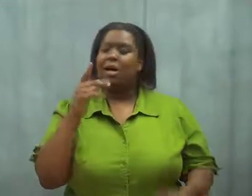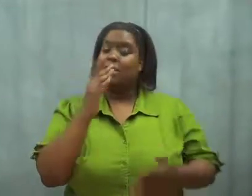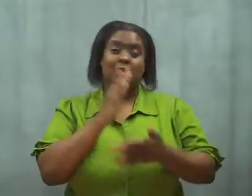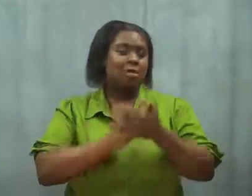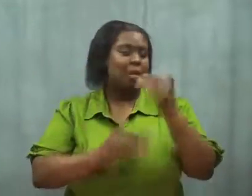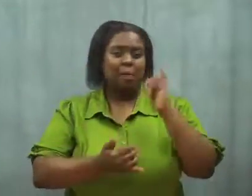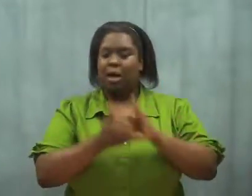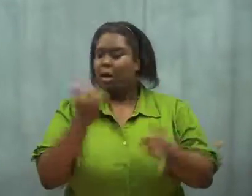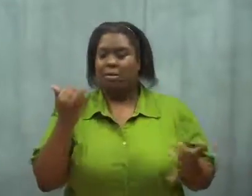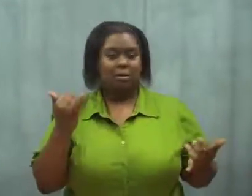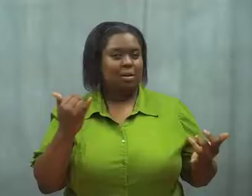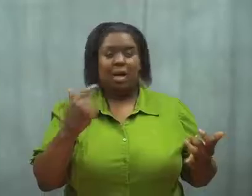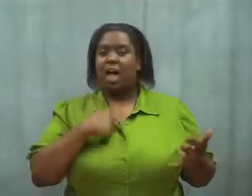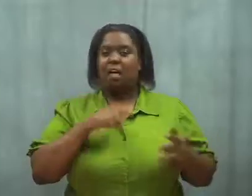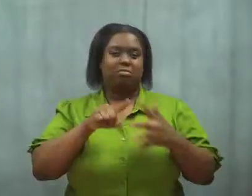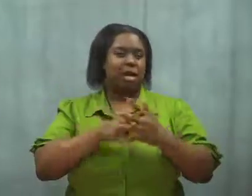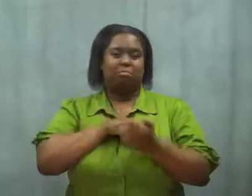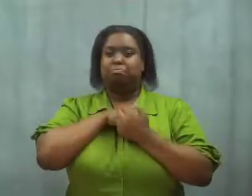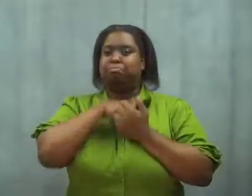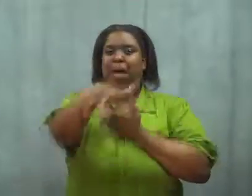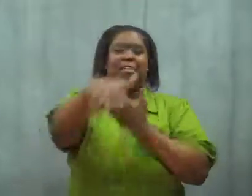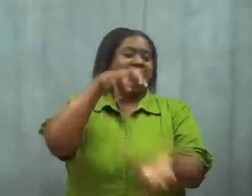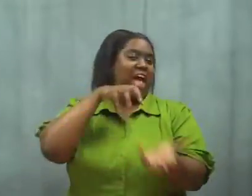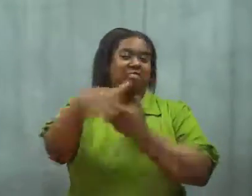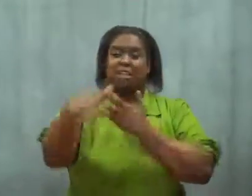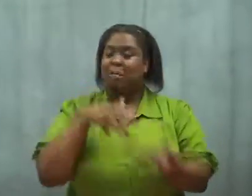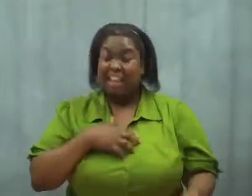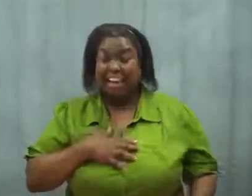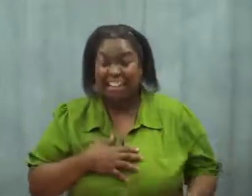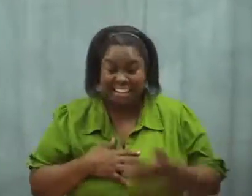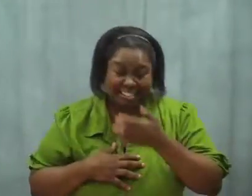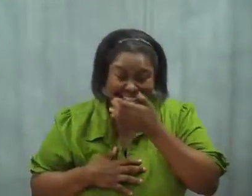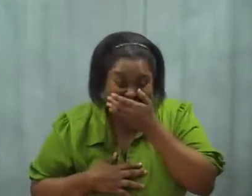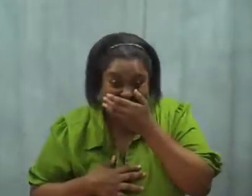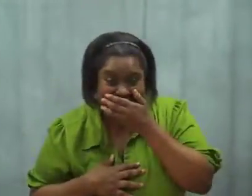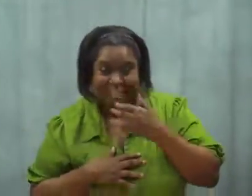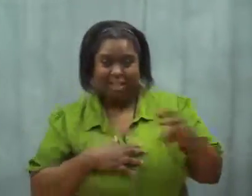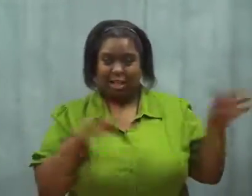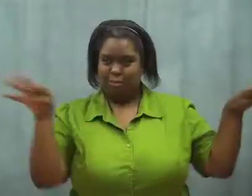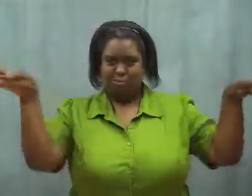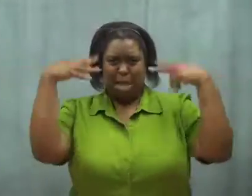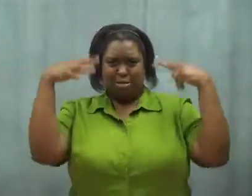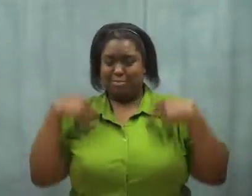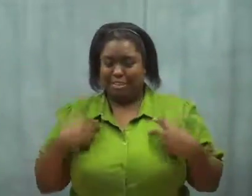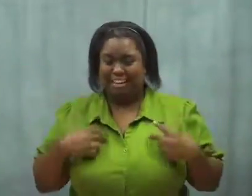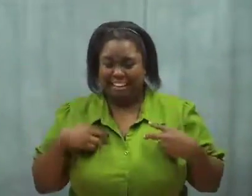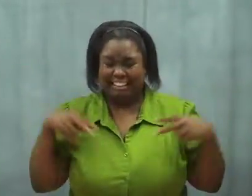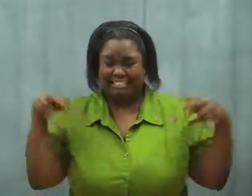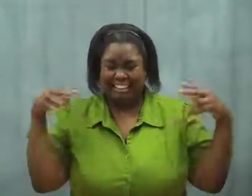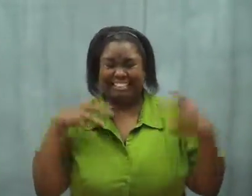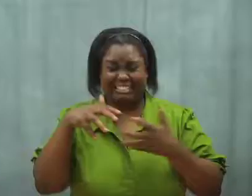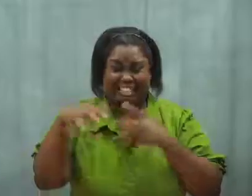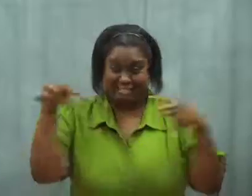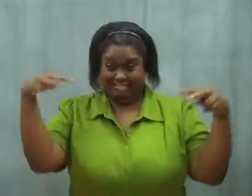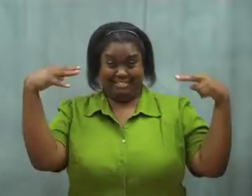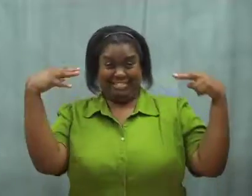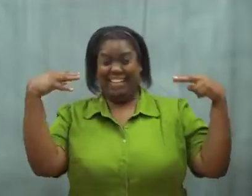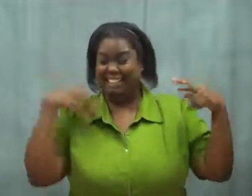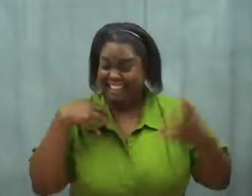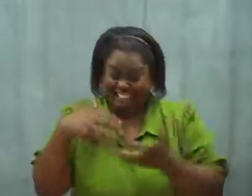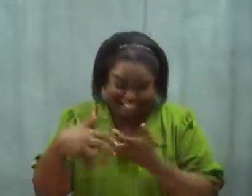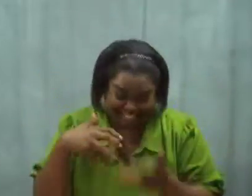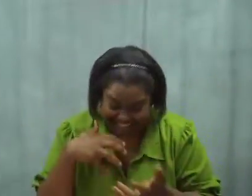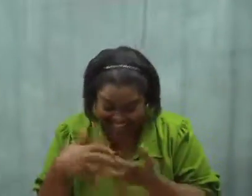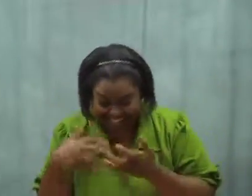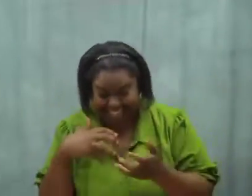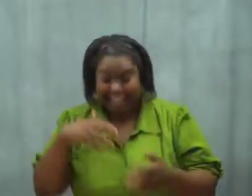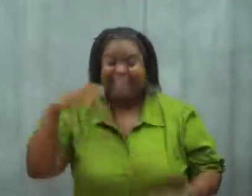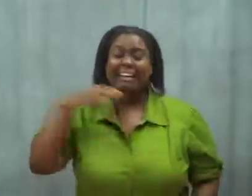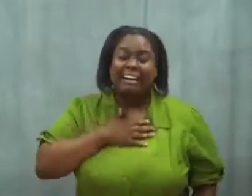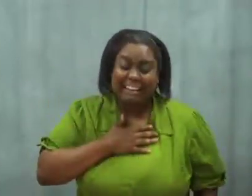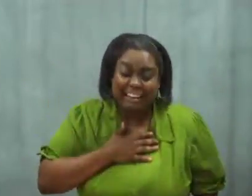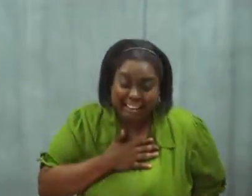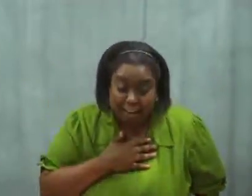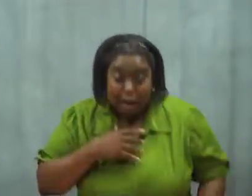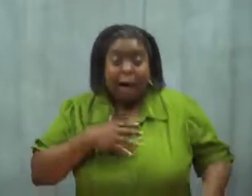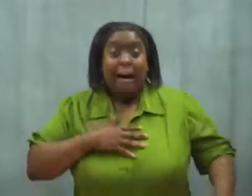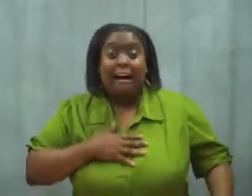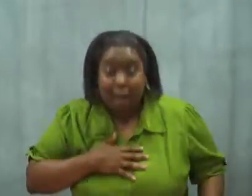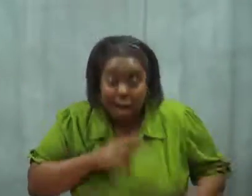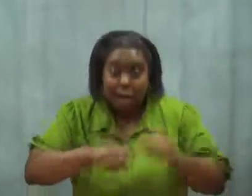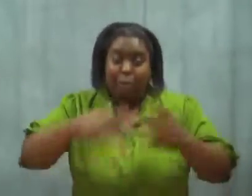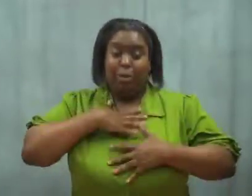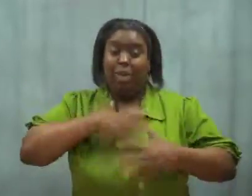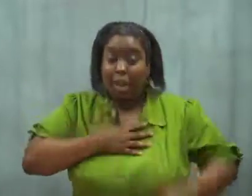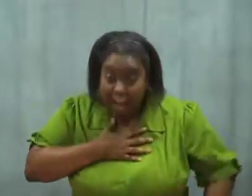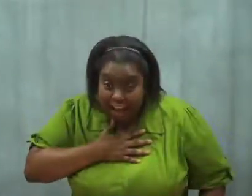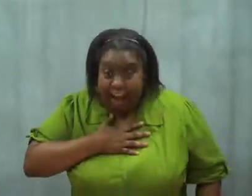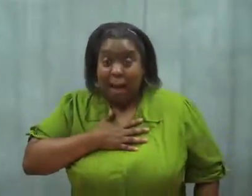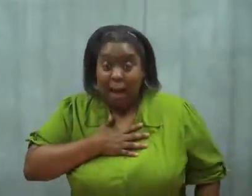I just burst out laughing.